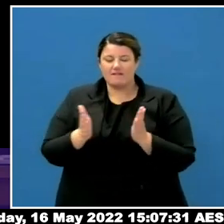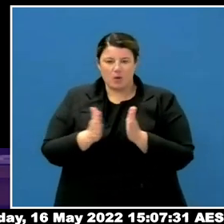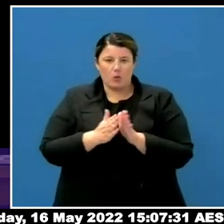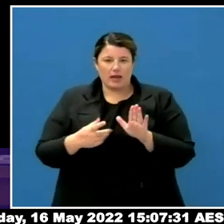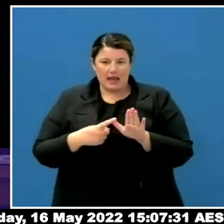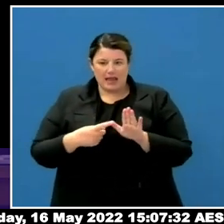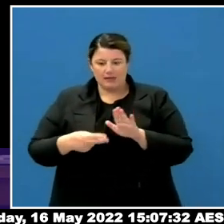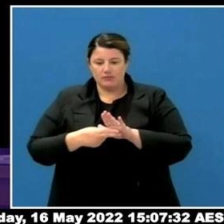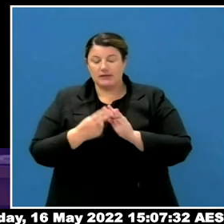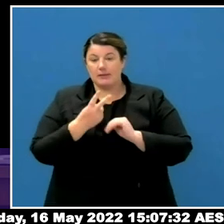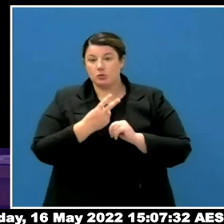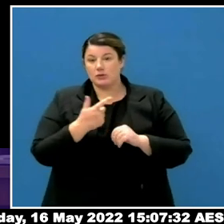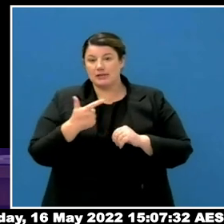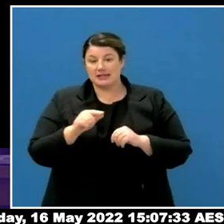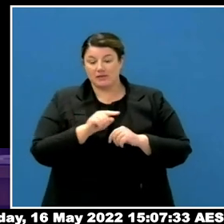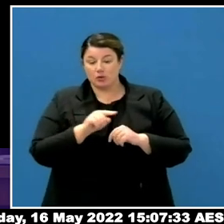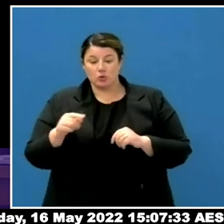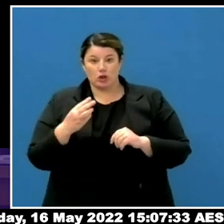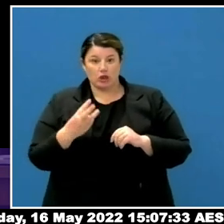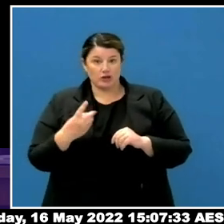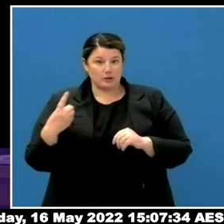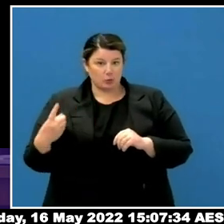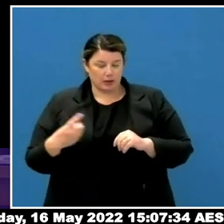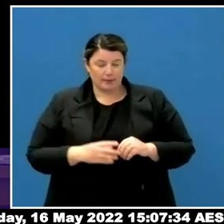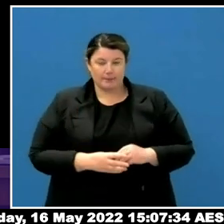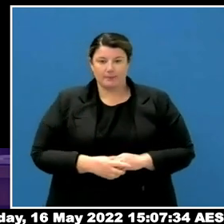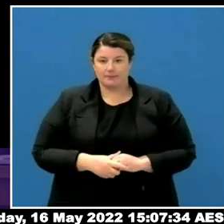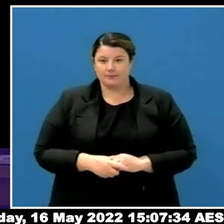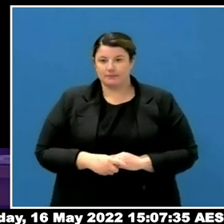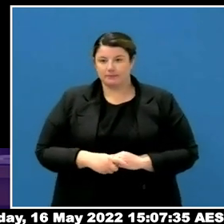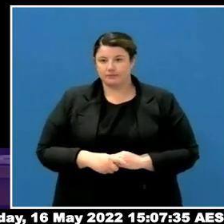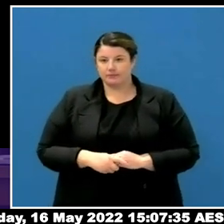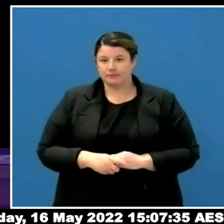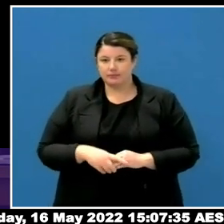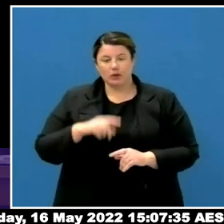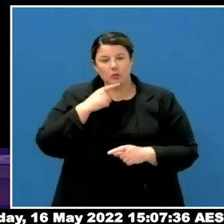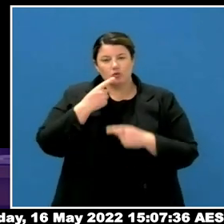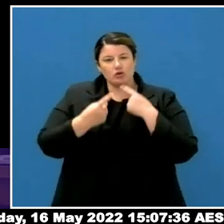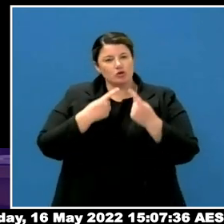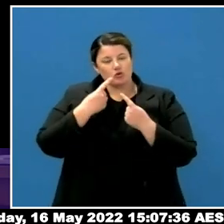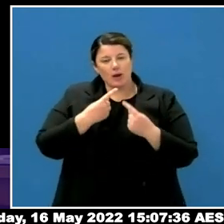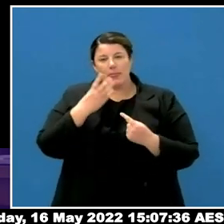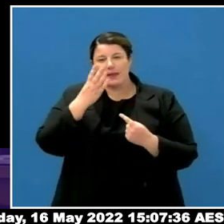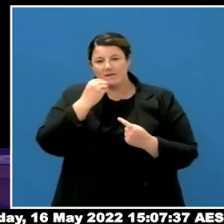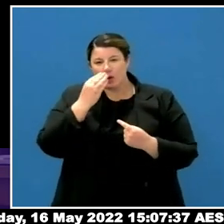31. I'll just describe those. He's the youngest of six boys.